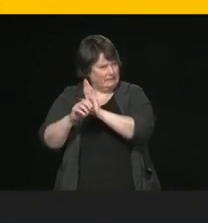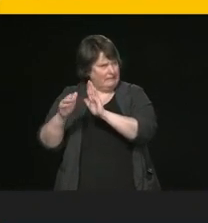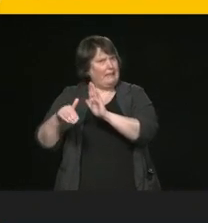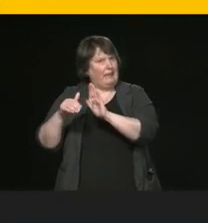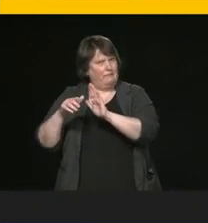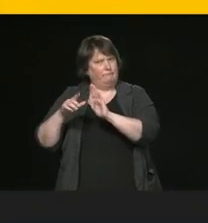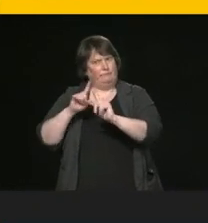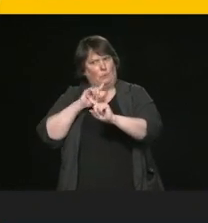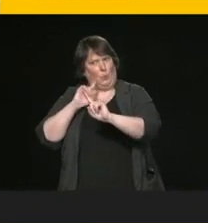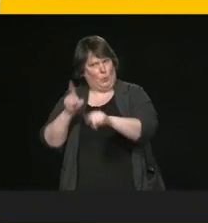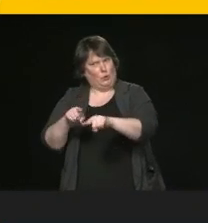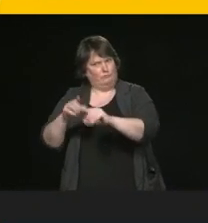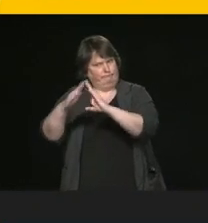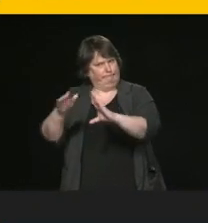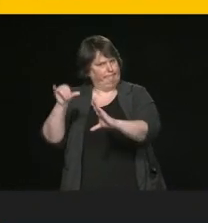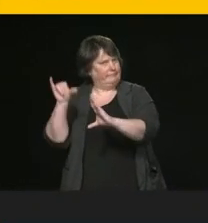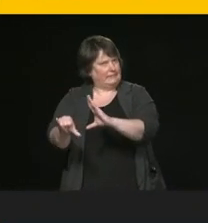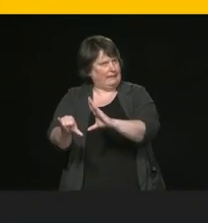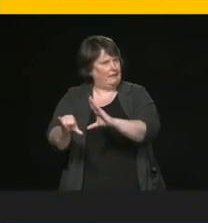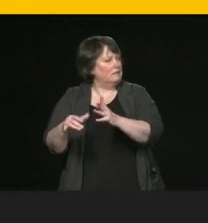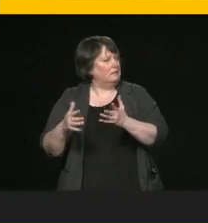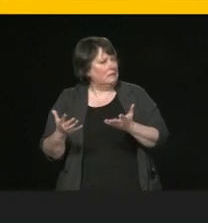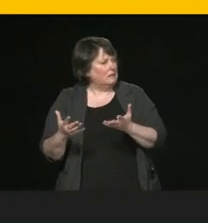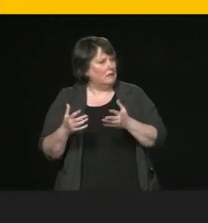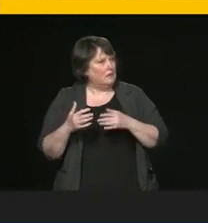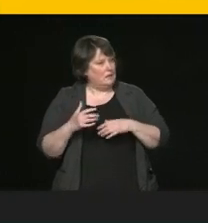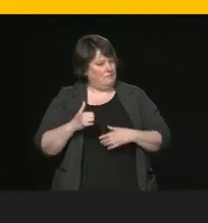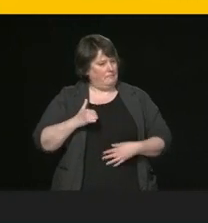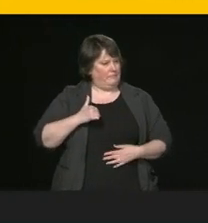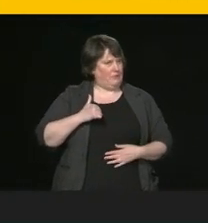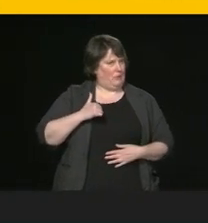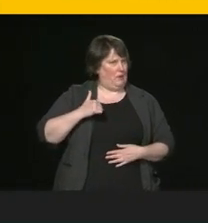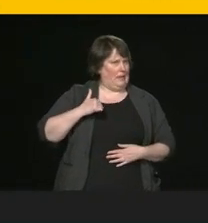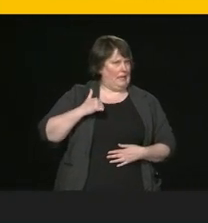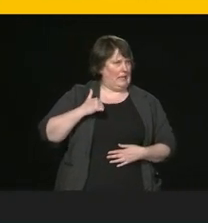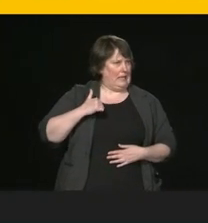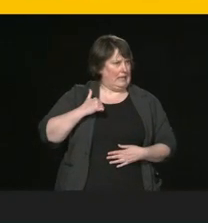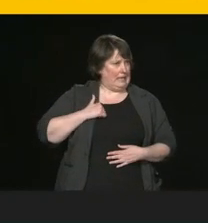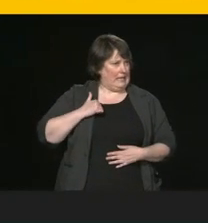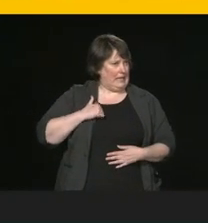EXTENDED STAY-AT-HOME ORDERS.